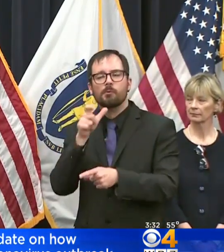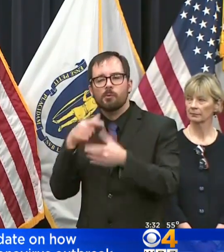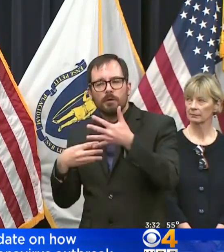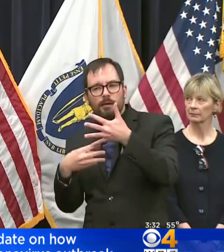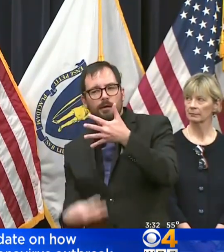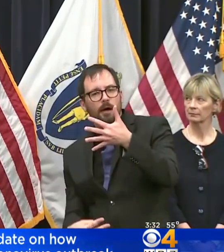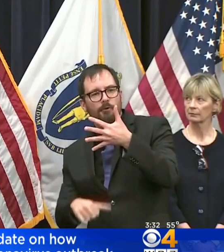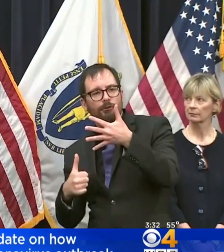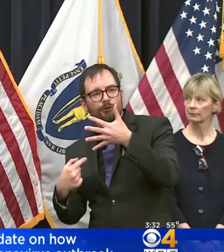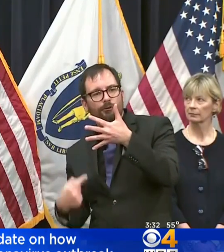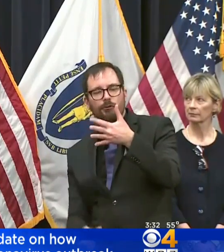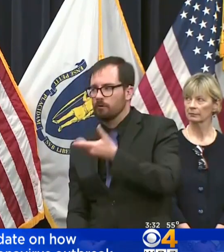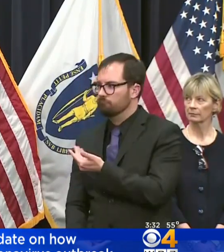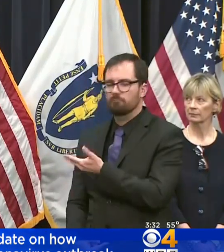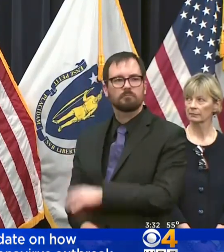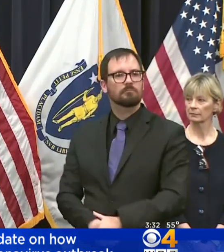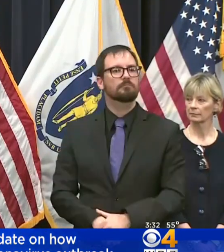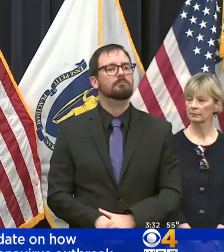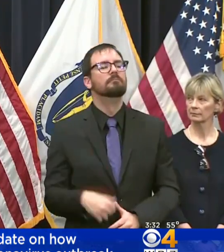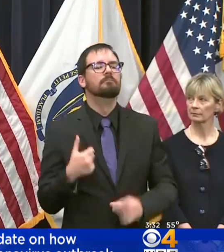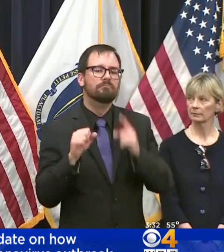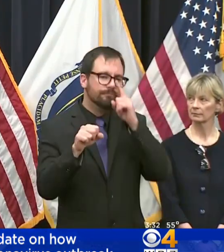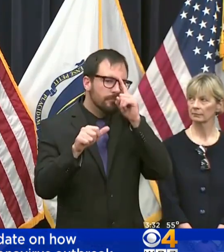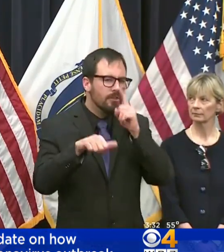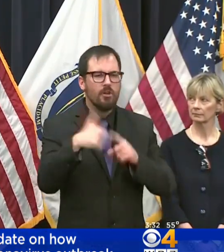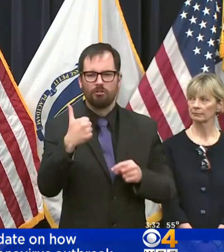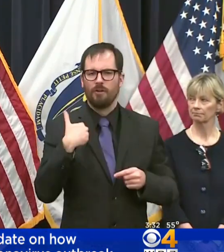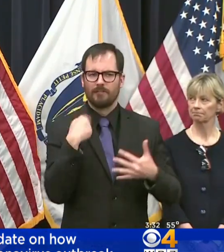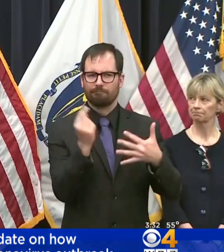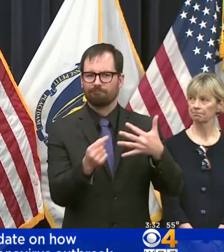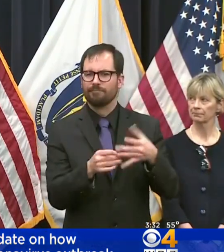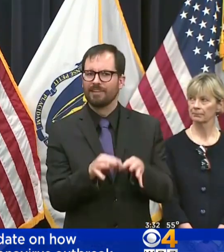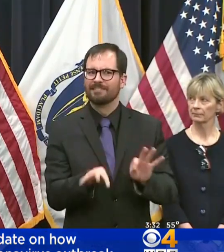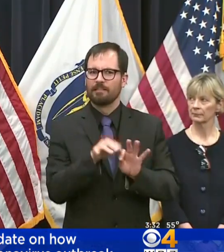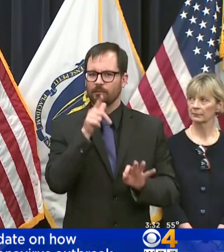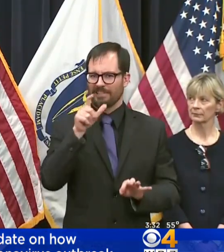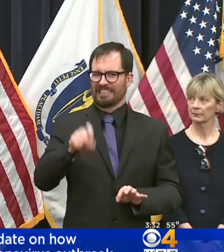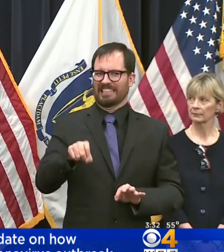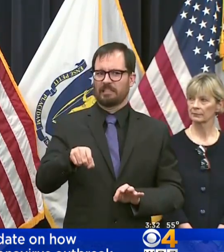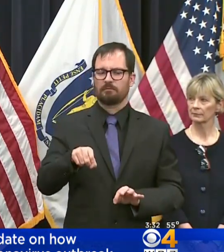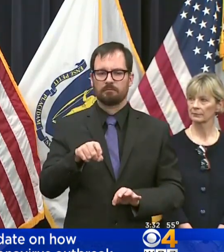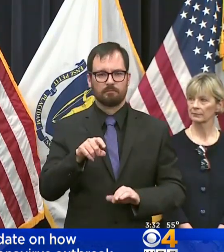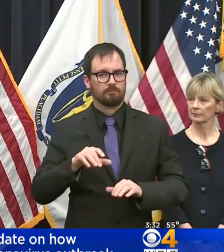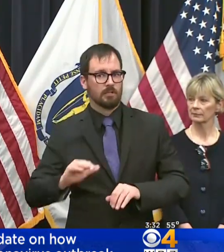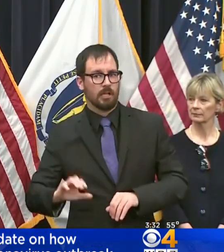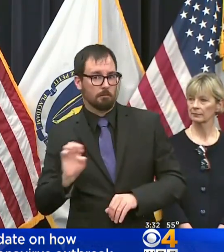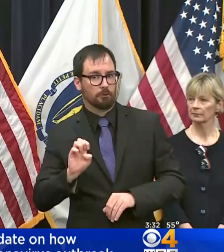IT WILL BE MORE THAN JUST -- IT WILL BE MORE THAN JUST THOSE FOLKS. THERE WILL BE OTHER ESSENTIAL